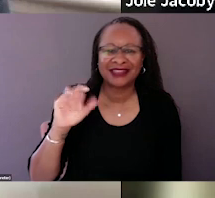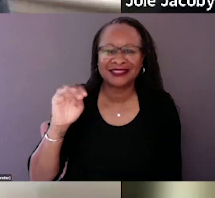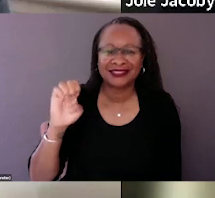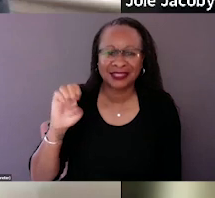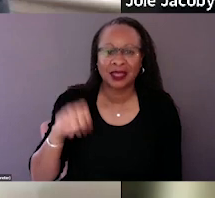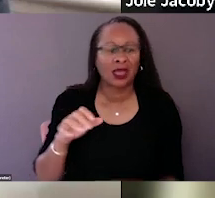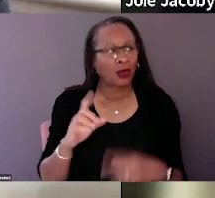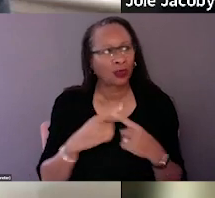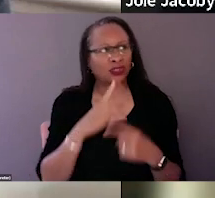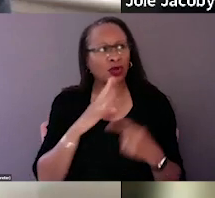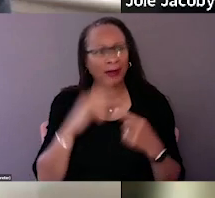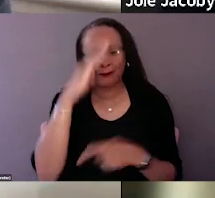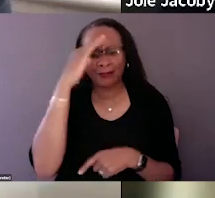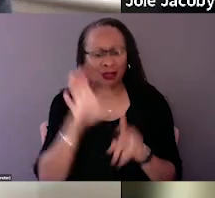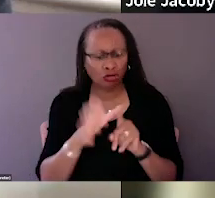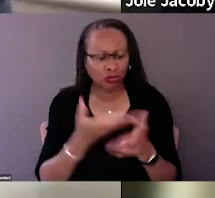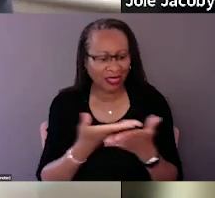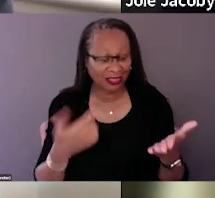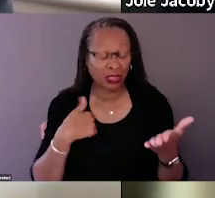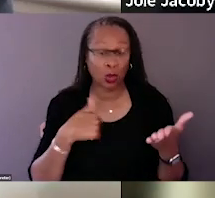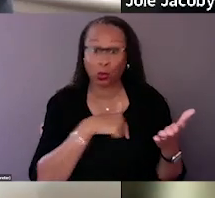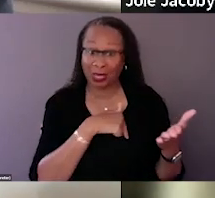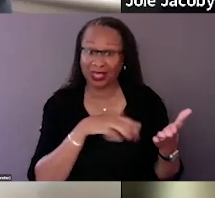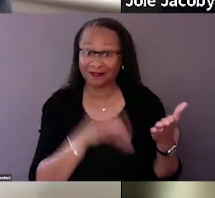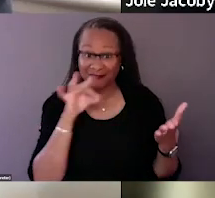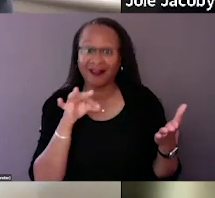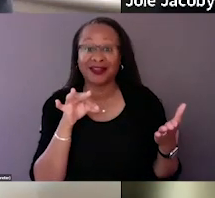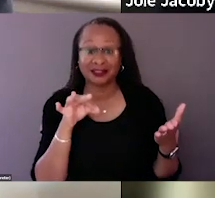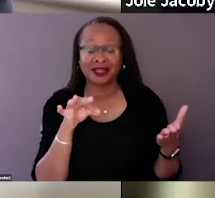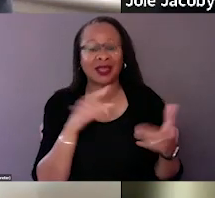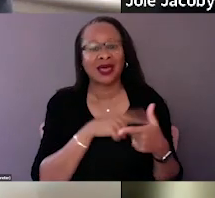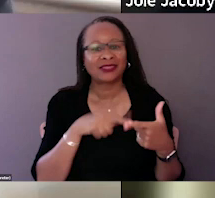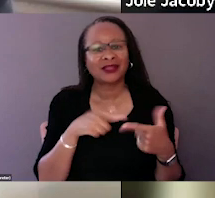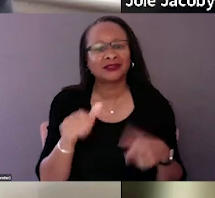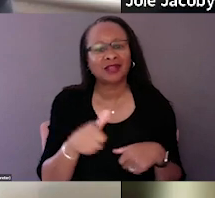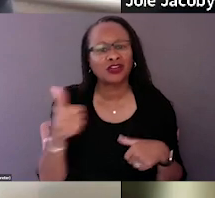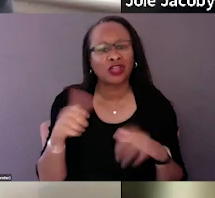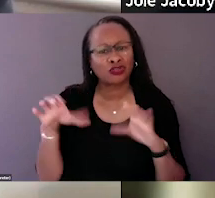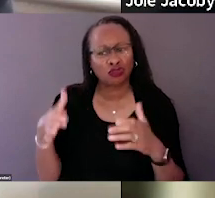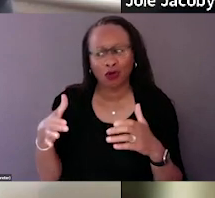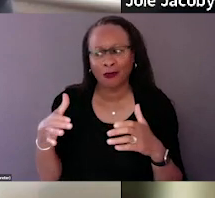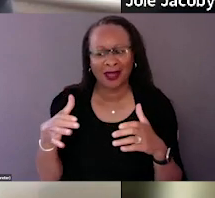and things that we find. And then, another group takes it on and then we're like,